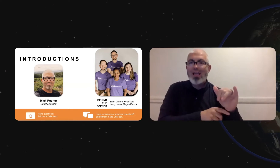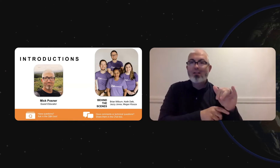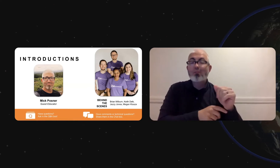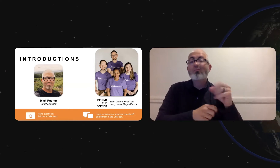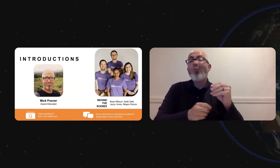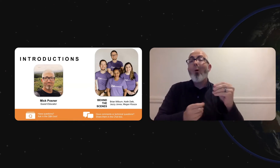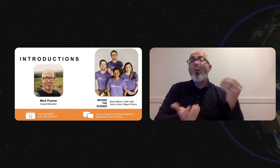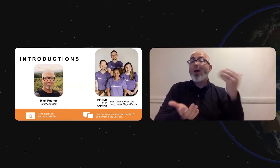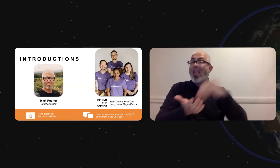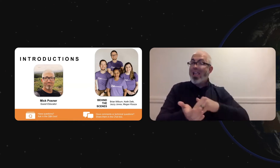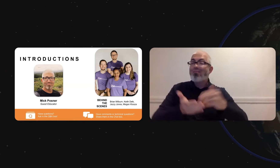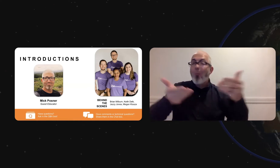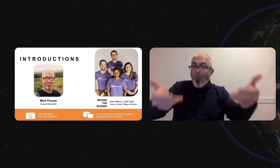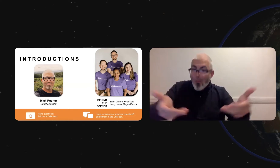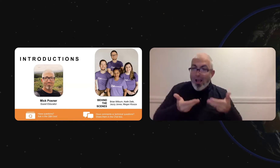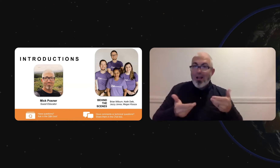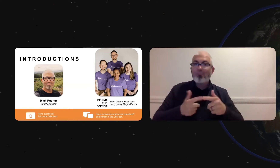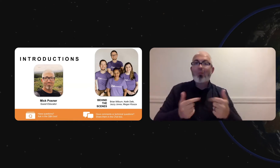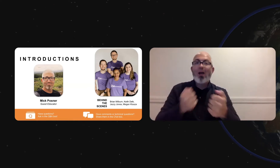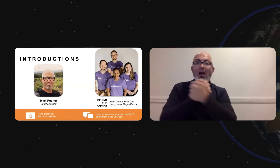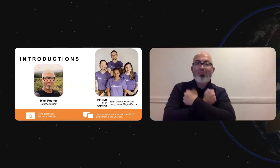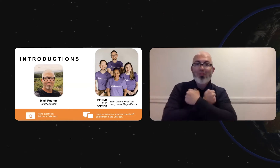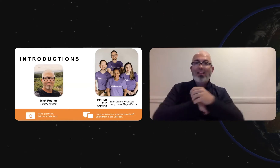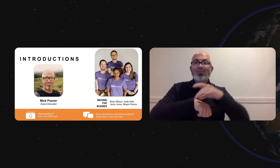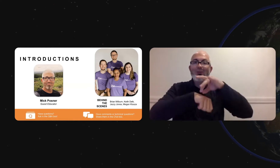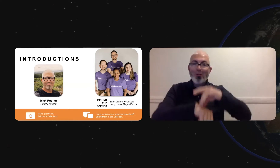We can use those bonds to preserve our Planet Earth.